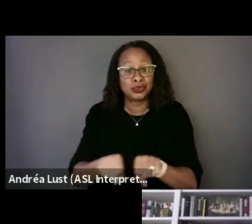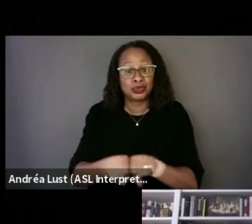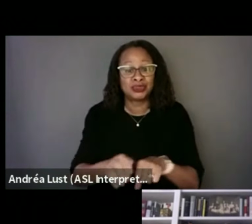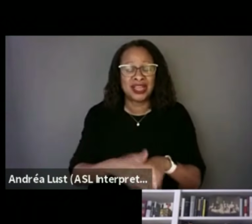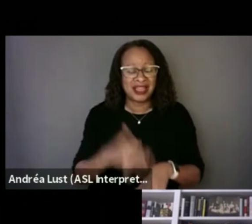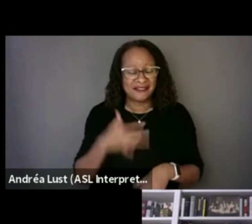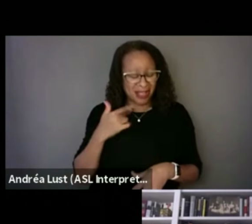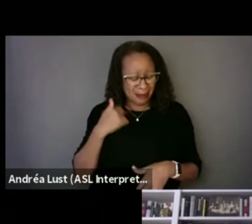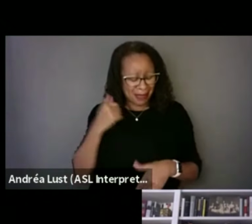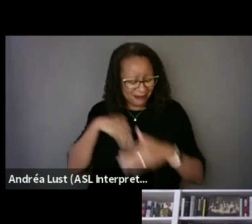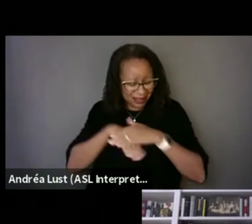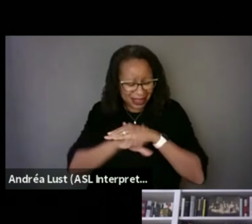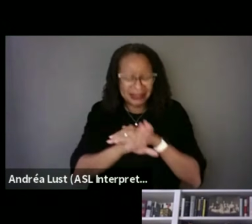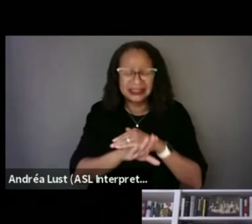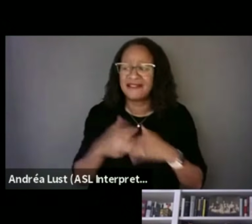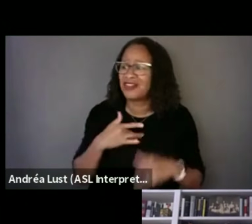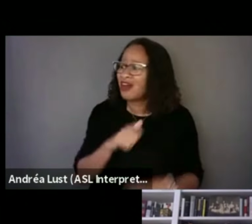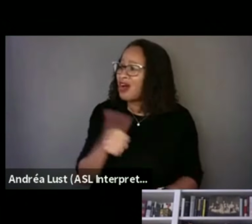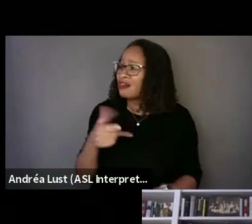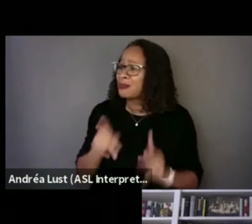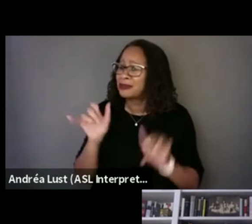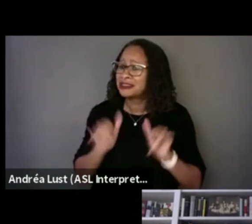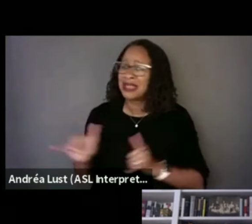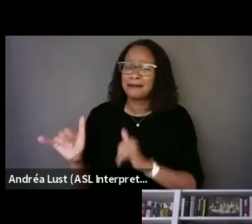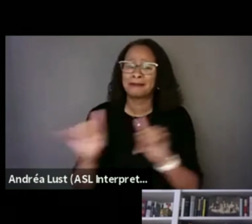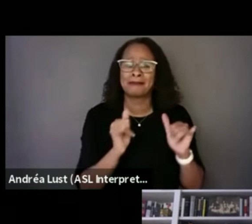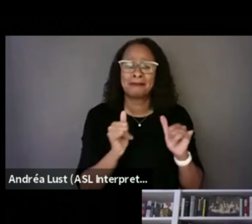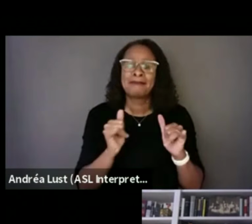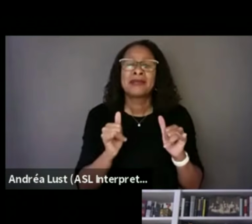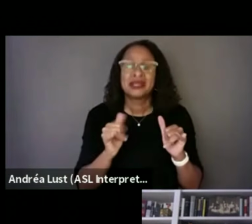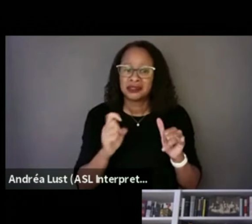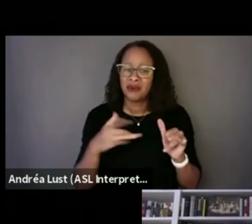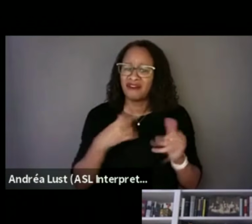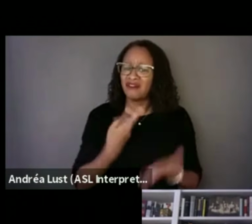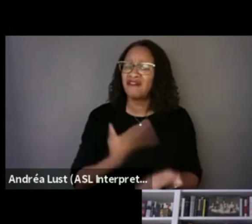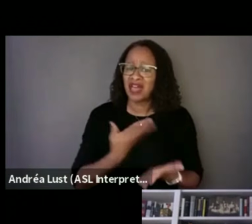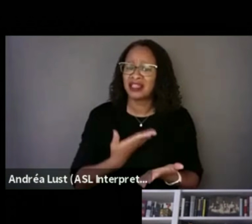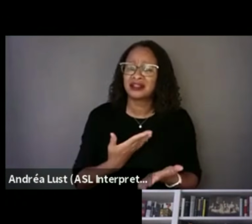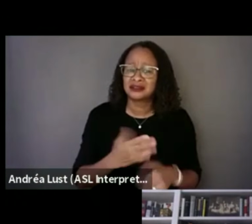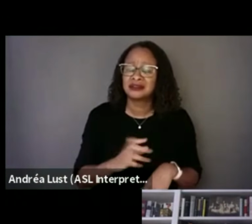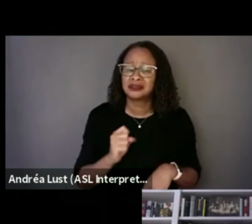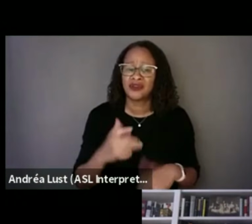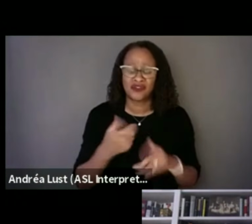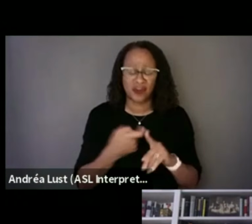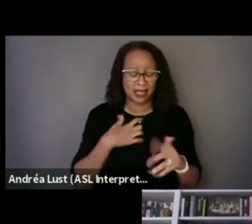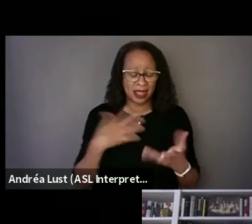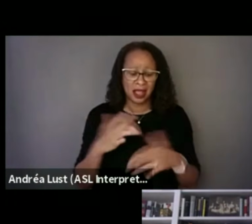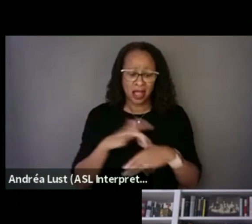then other people are too, and that felt valid. So, it was really from this very primal space of motherhood